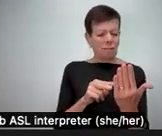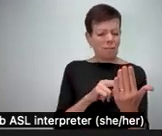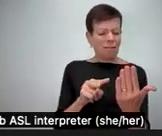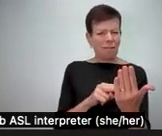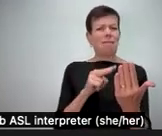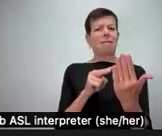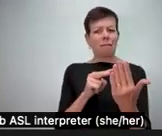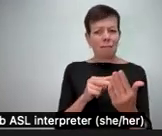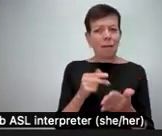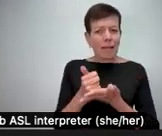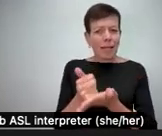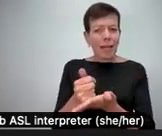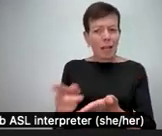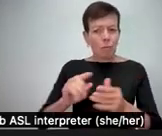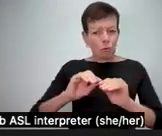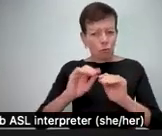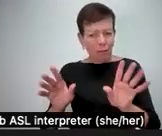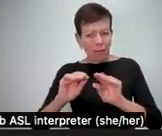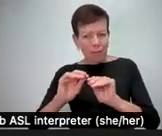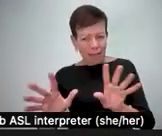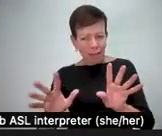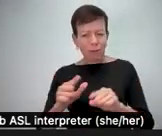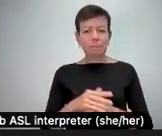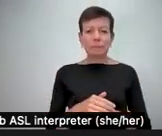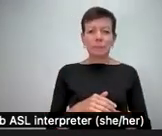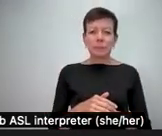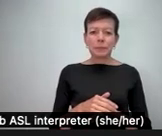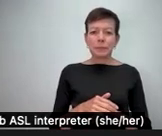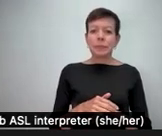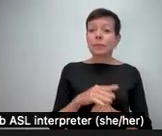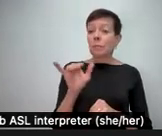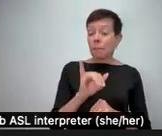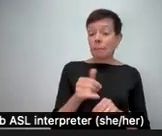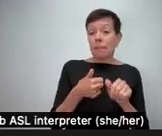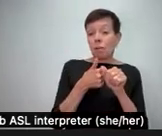And again, review the guidelines. There's also an Application Checklist available. And on our